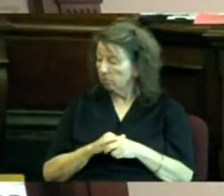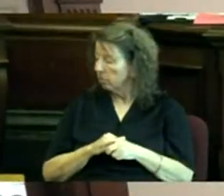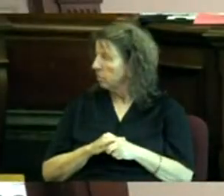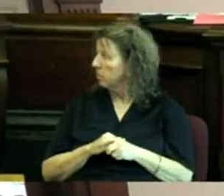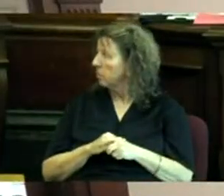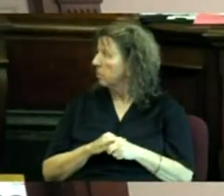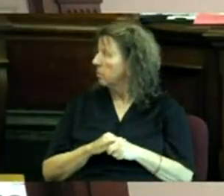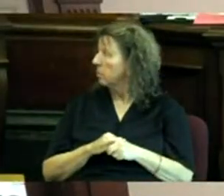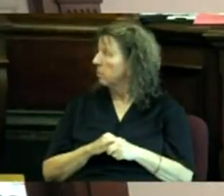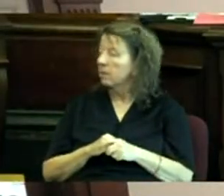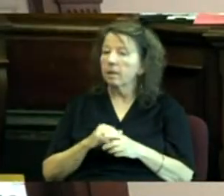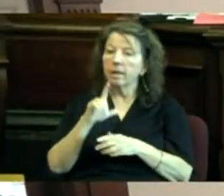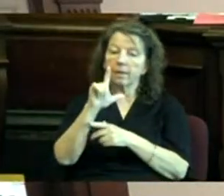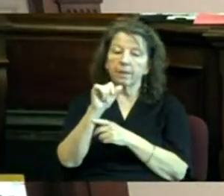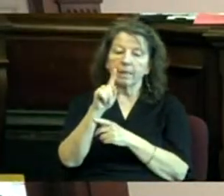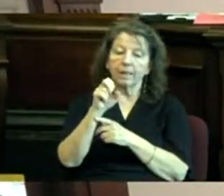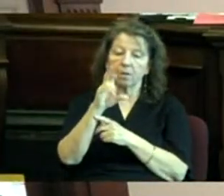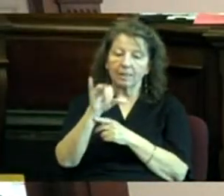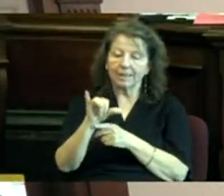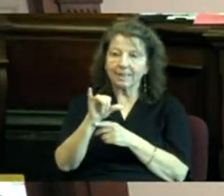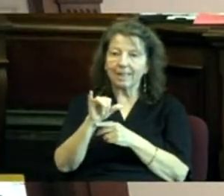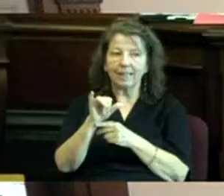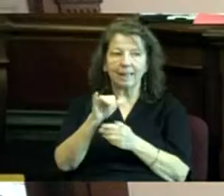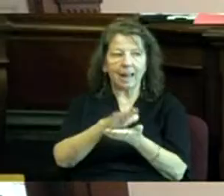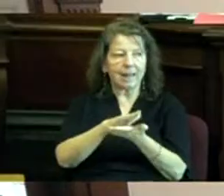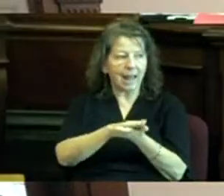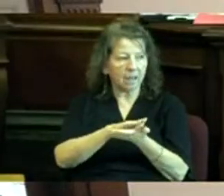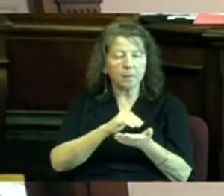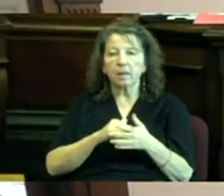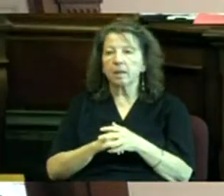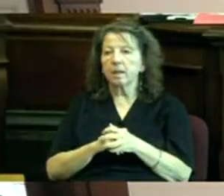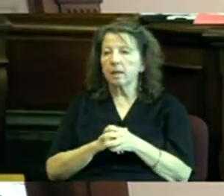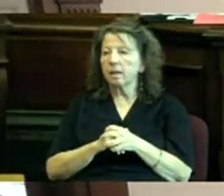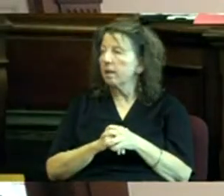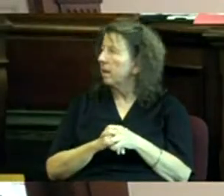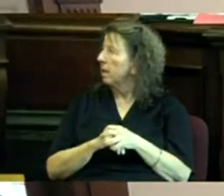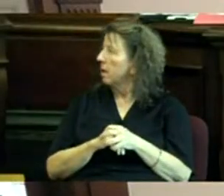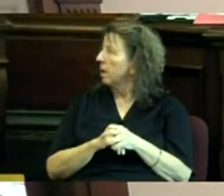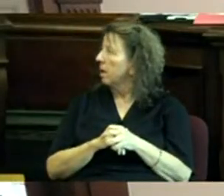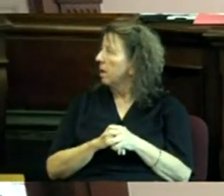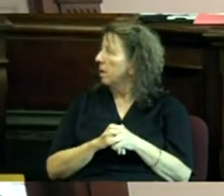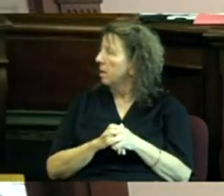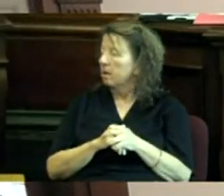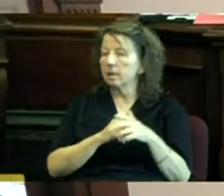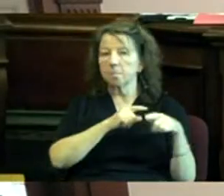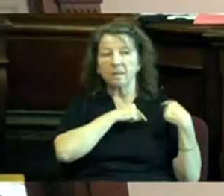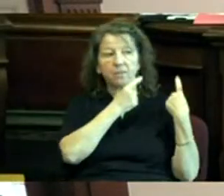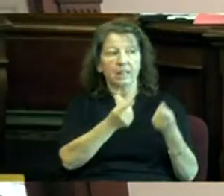first. Great. Okay, so the